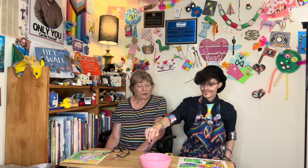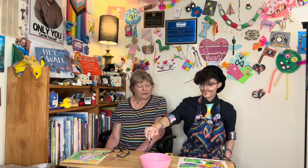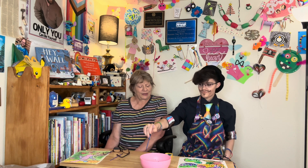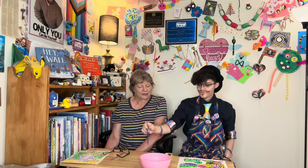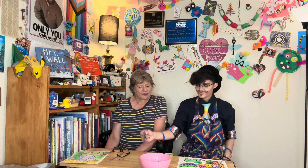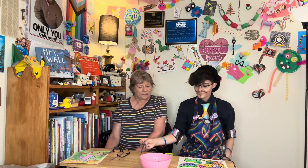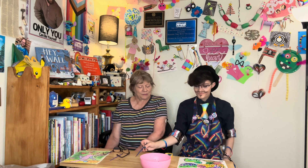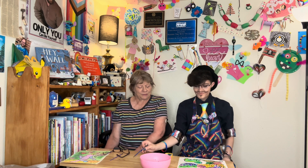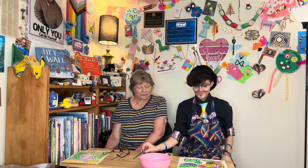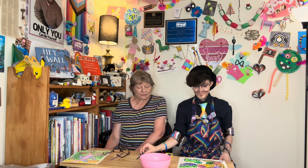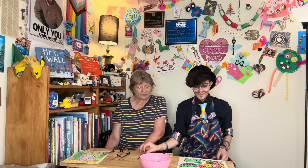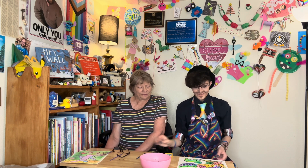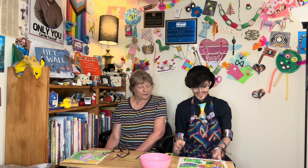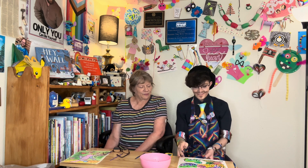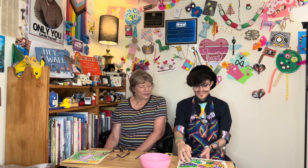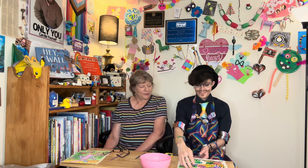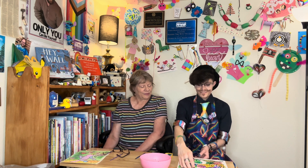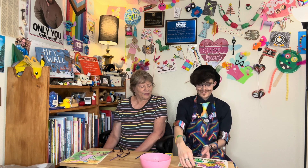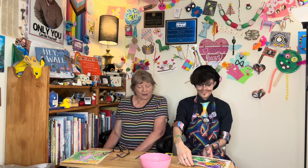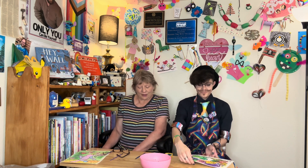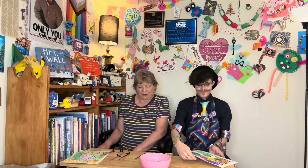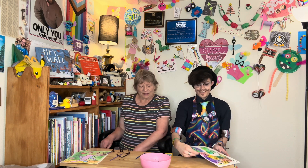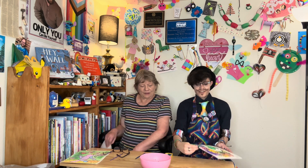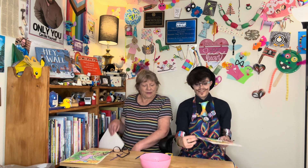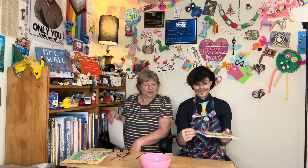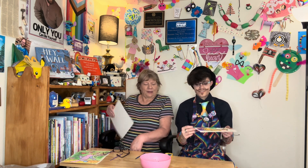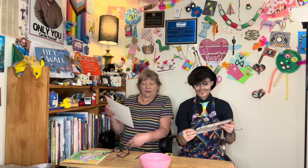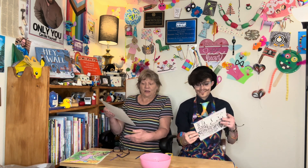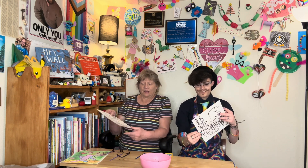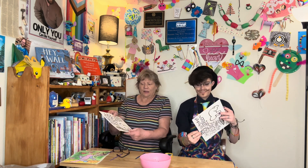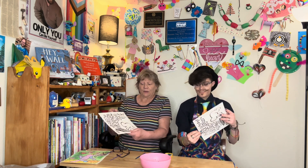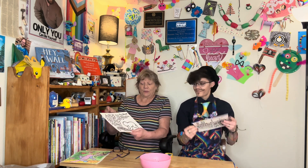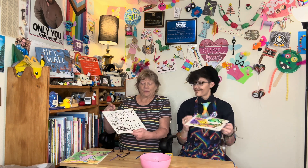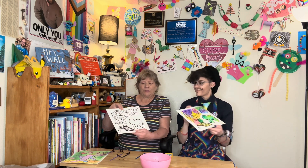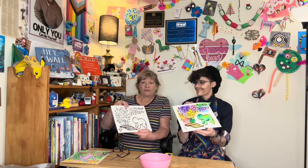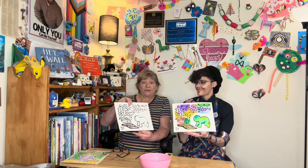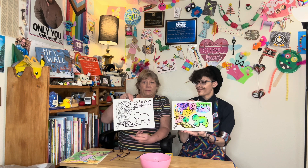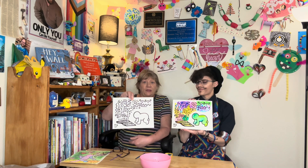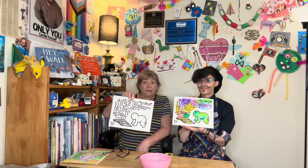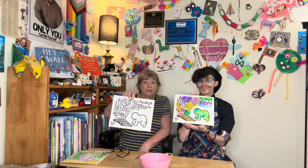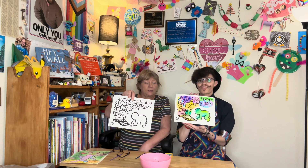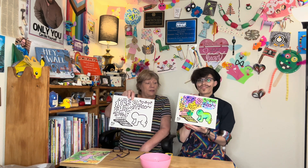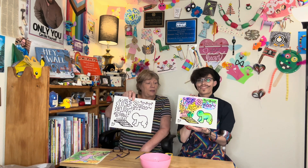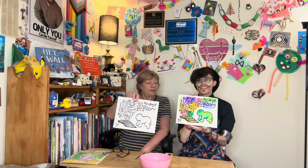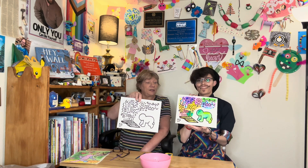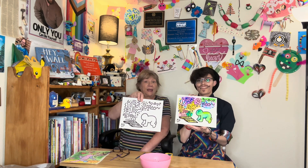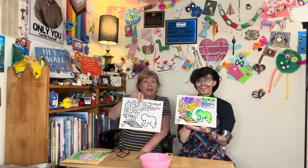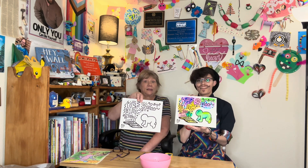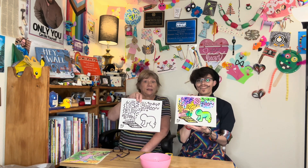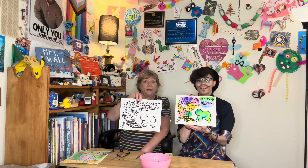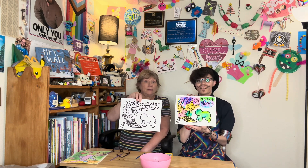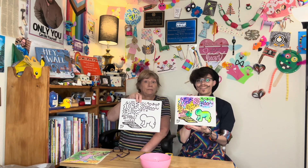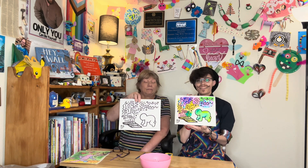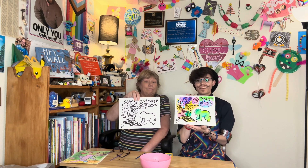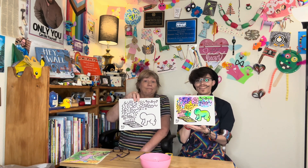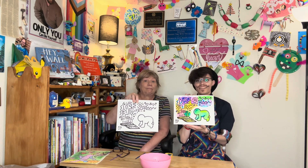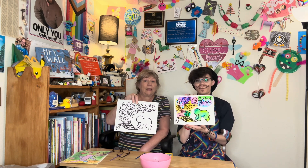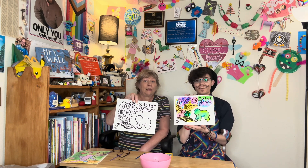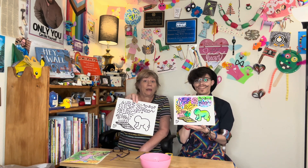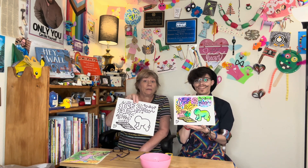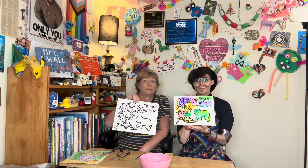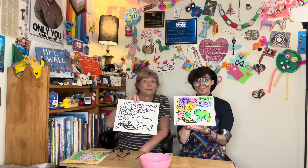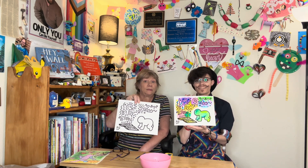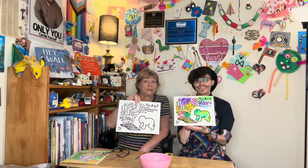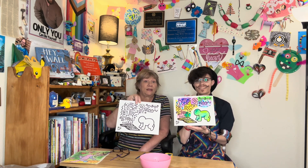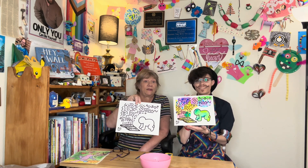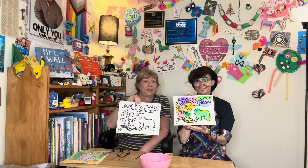Perfect! KAI: Alrighty! BARB: Look! We were from this, to that in, like, about seven, eight,